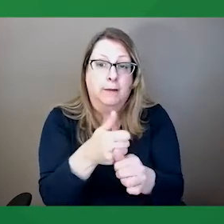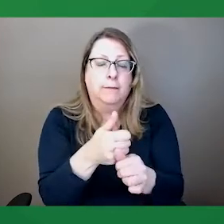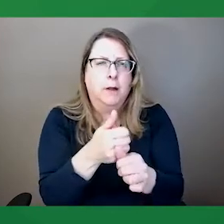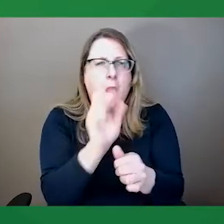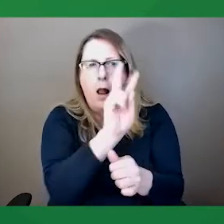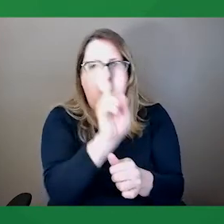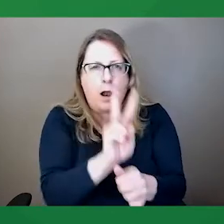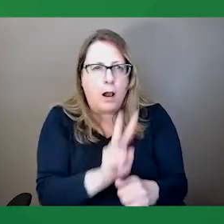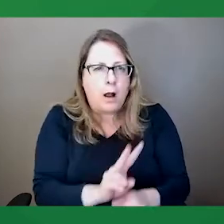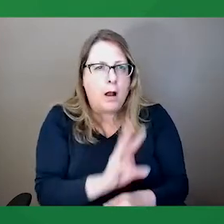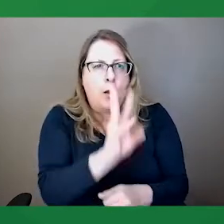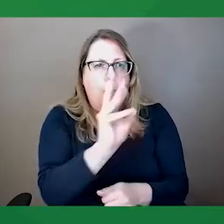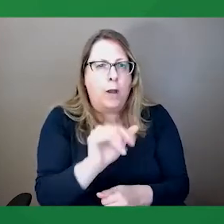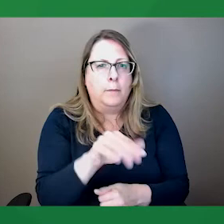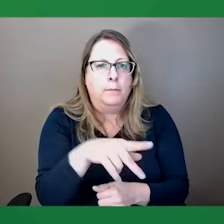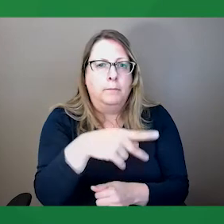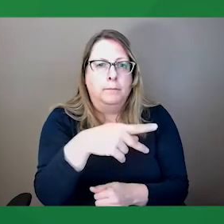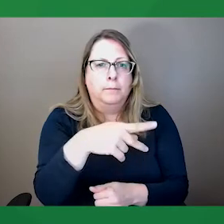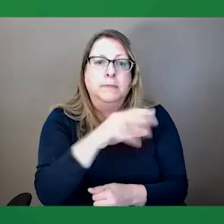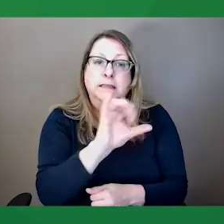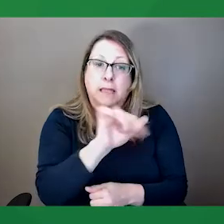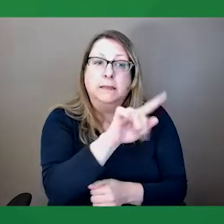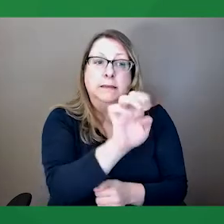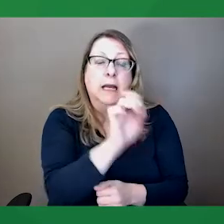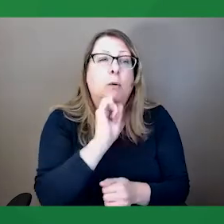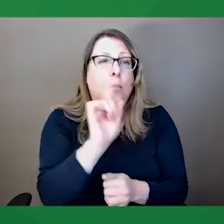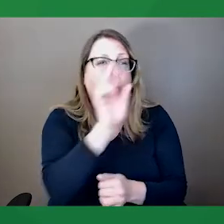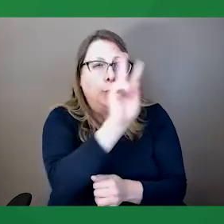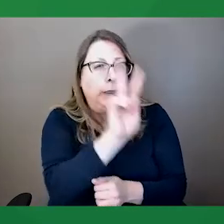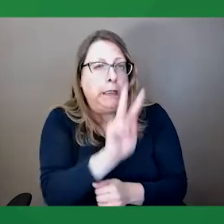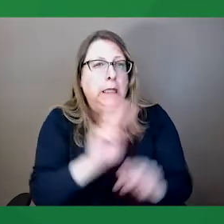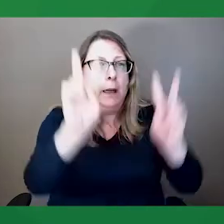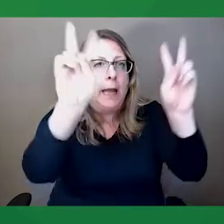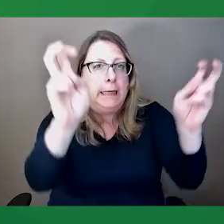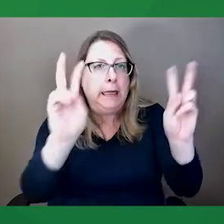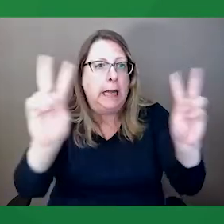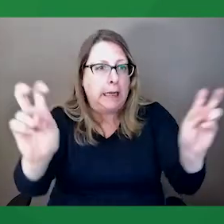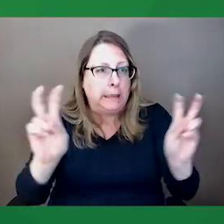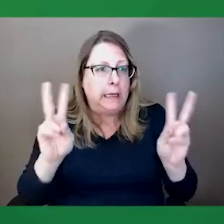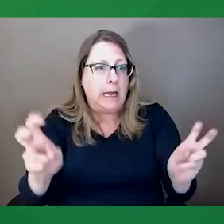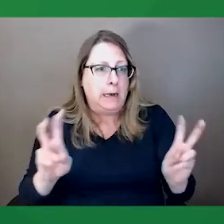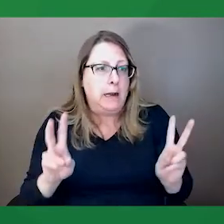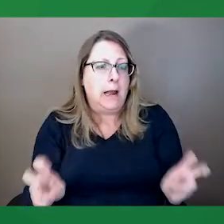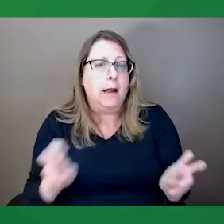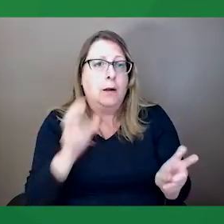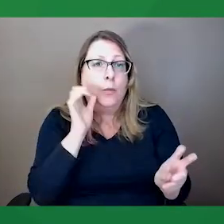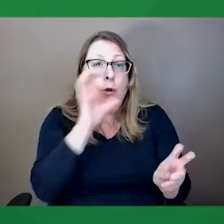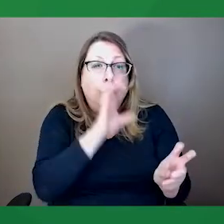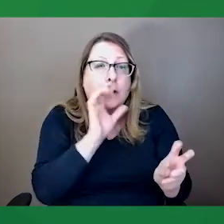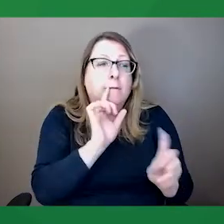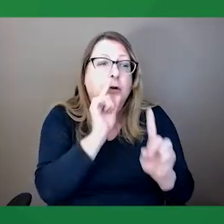Again, Google will scan this website and it will scan the headings,